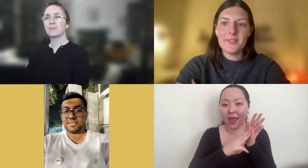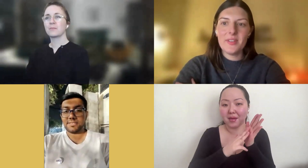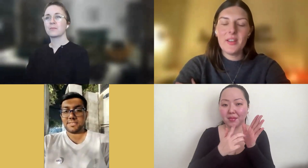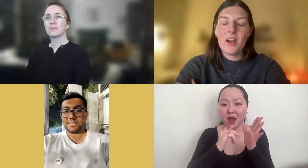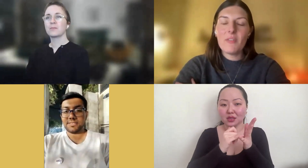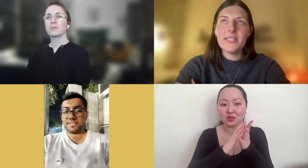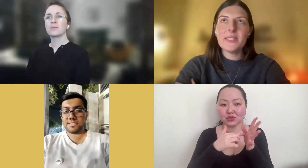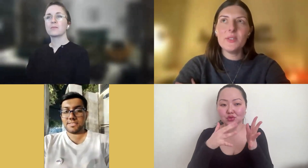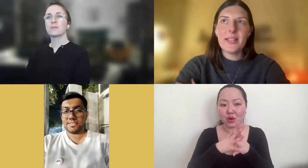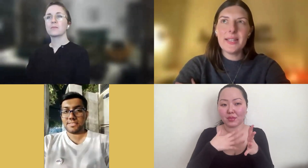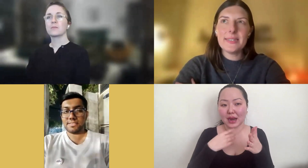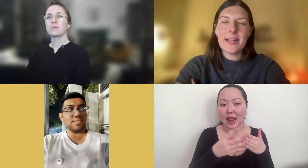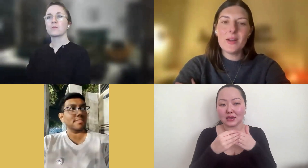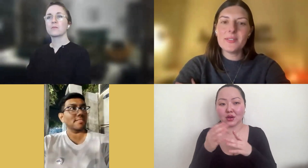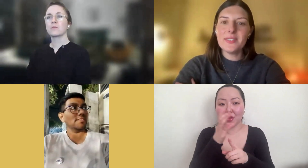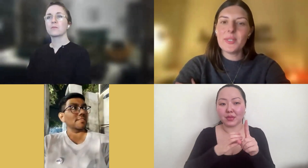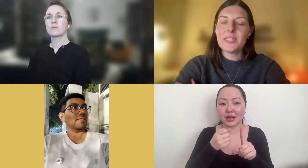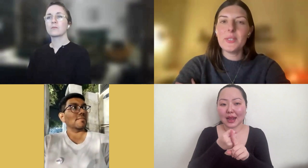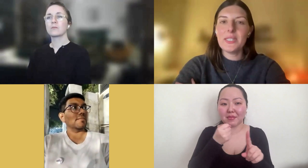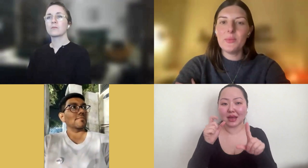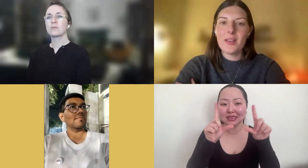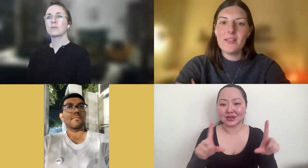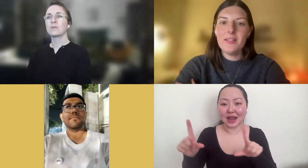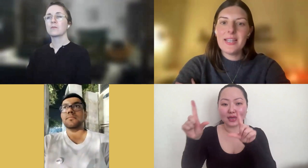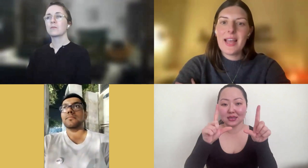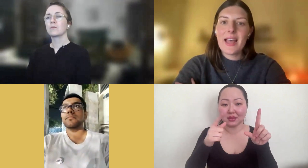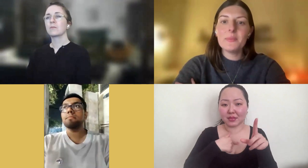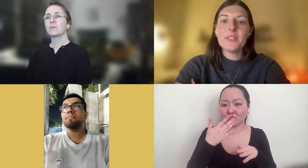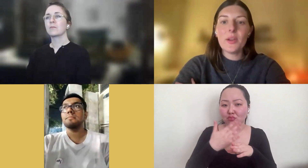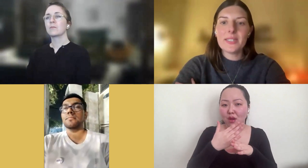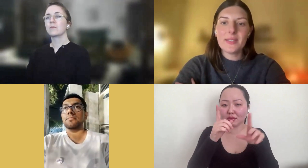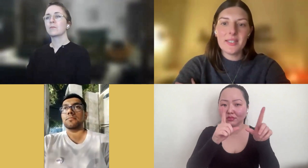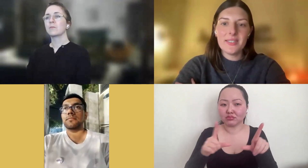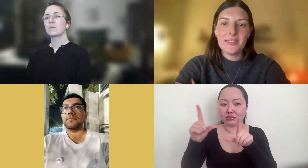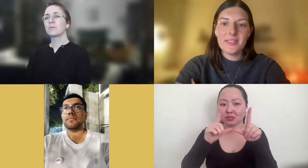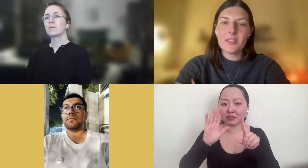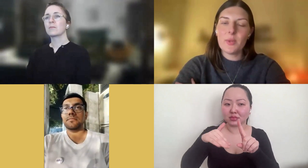Lens. I have been at Tilting the Lens now since 2021. And I'm so excited to